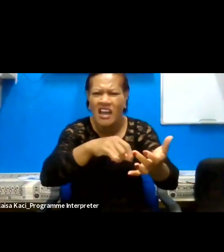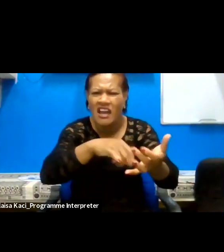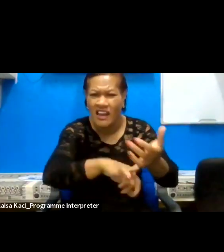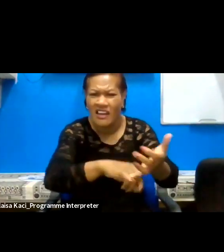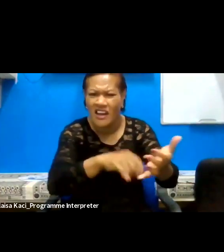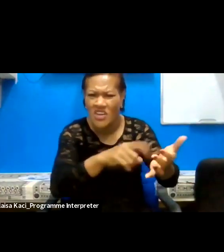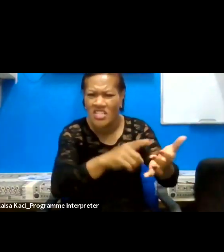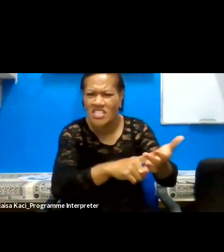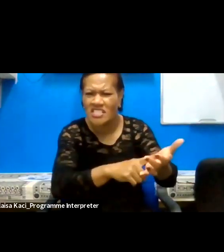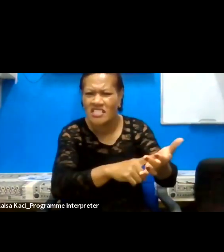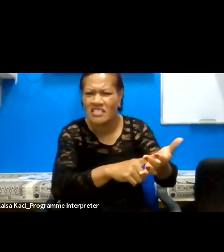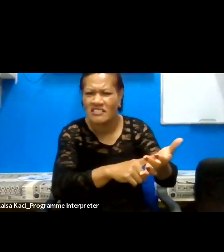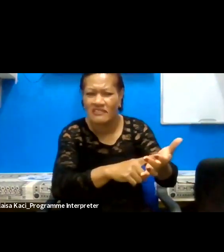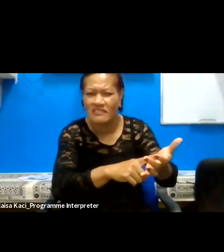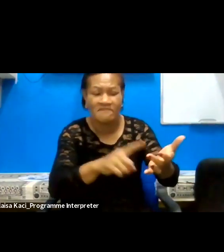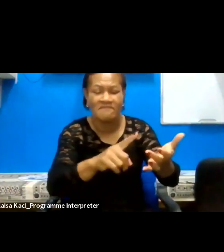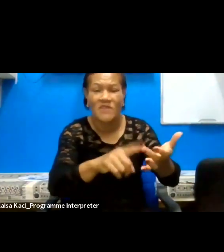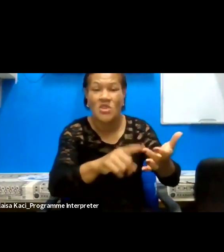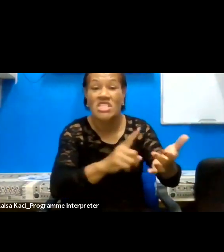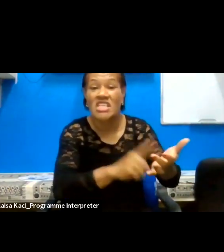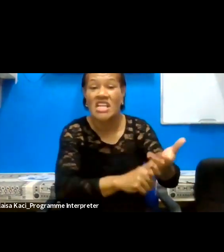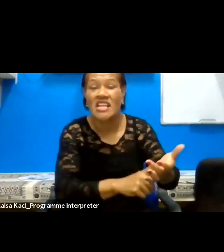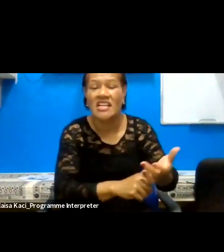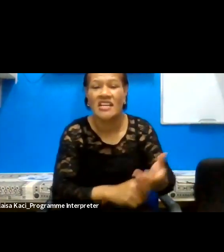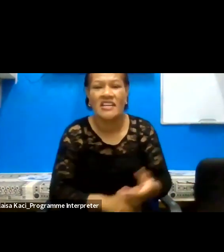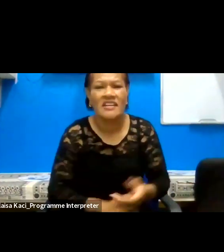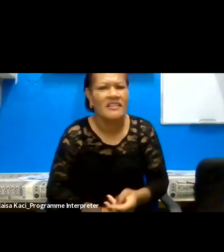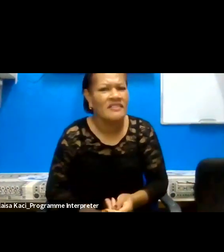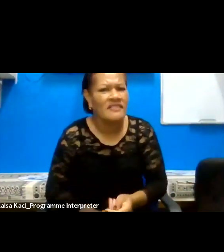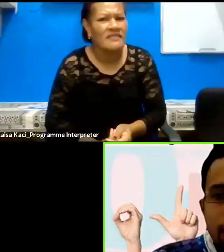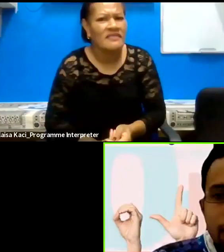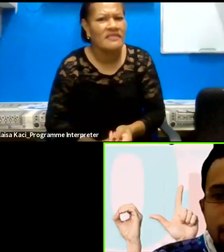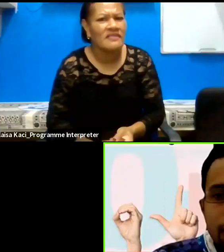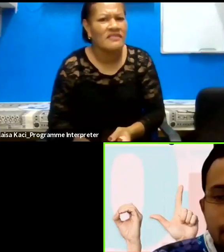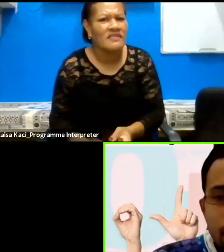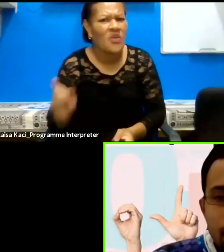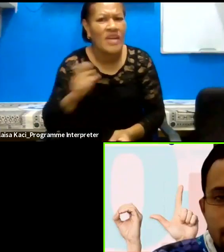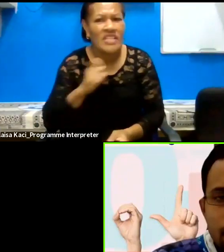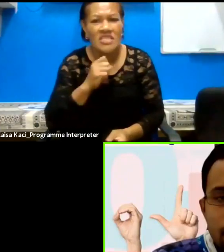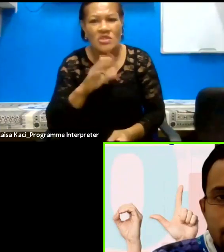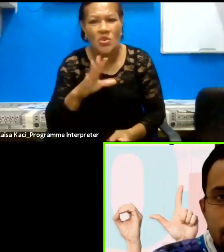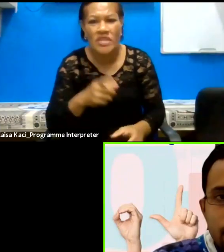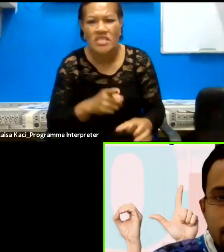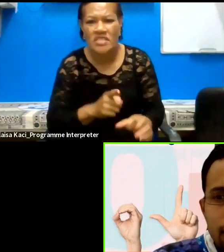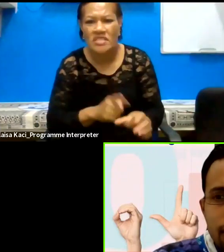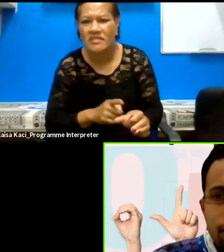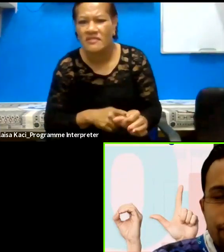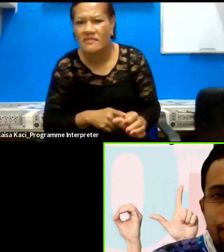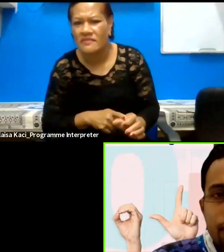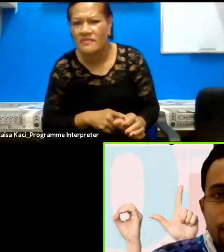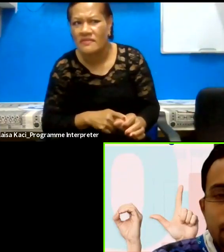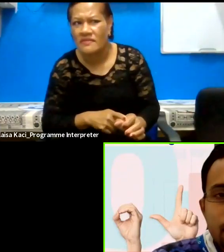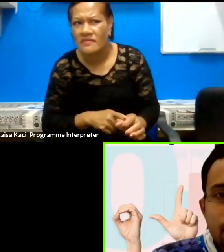continuous support and uh supporting us. uh educating what a special school is and